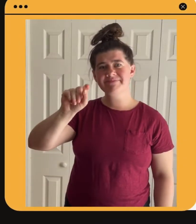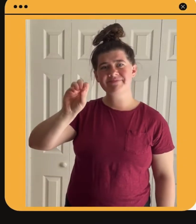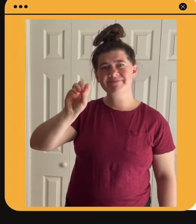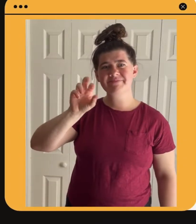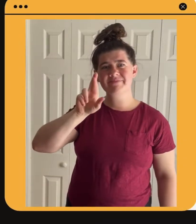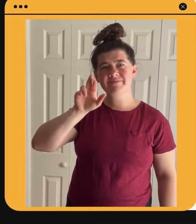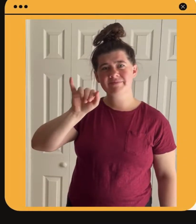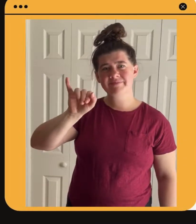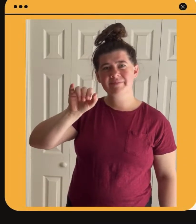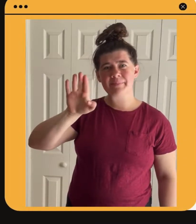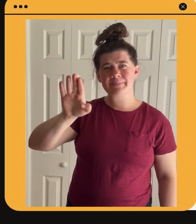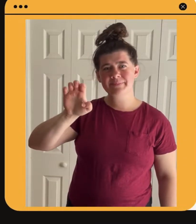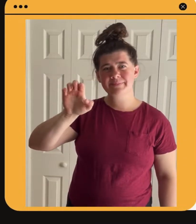Hi, I'm Tori. Beard.